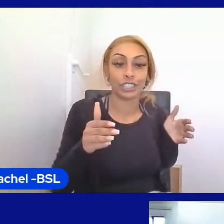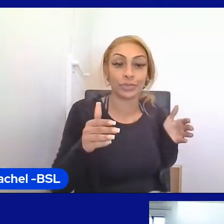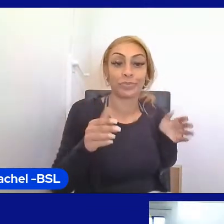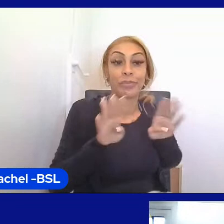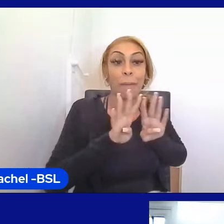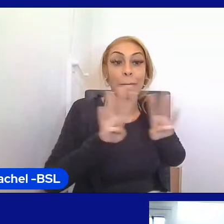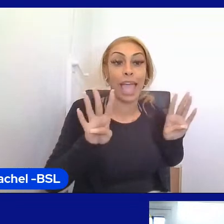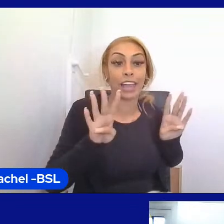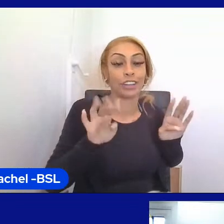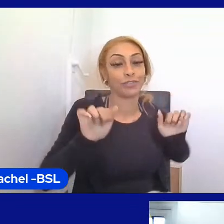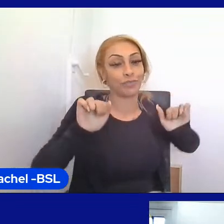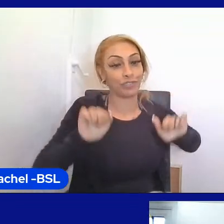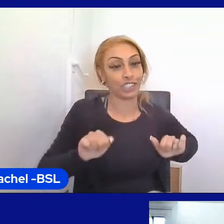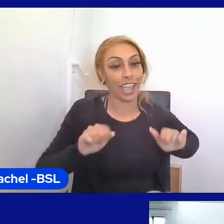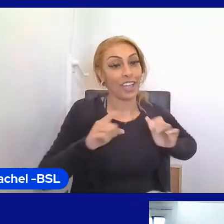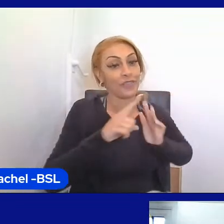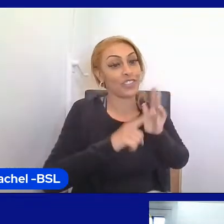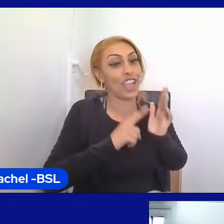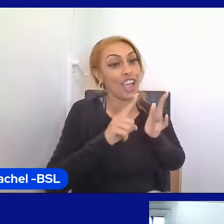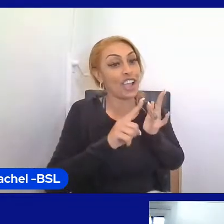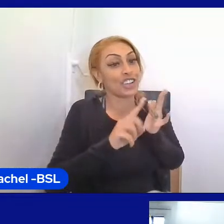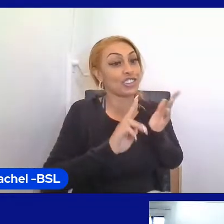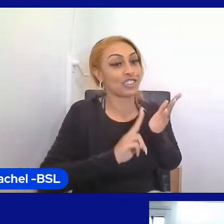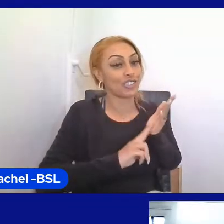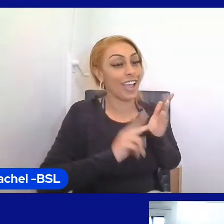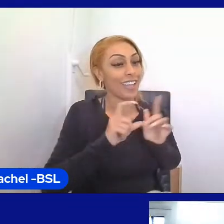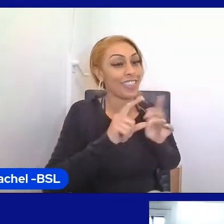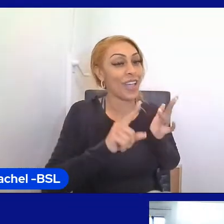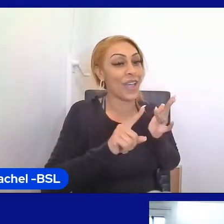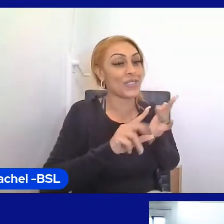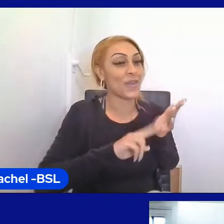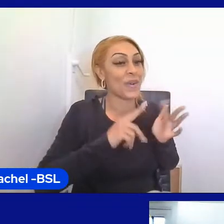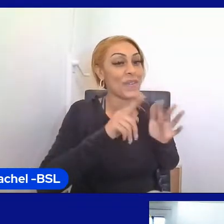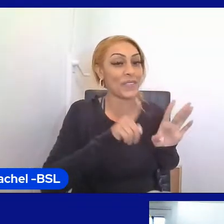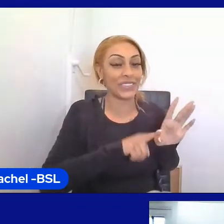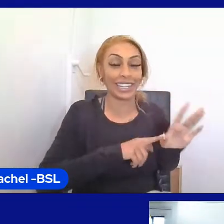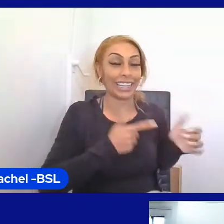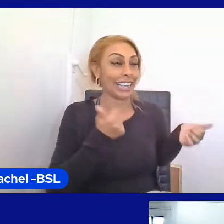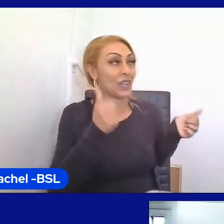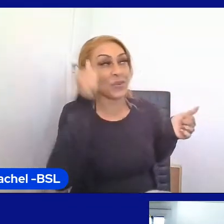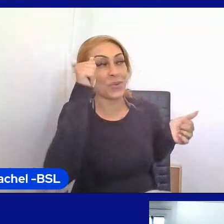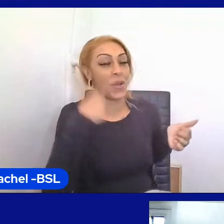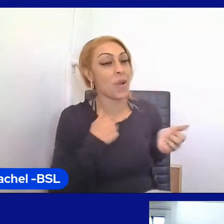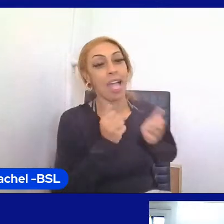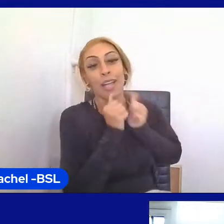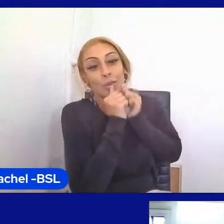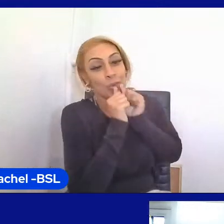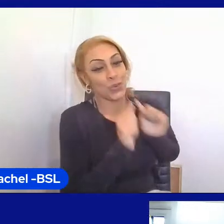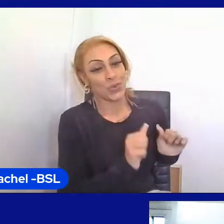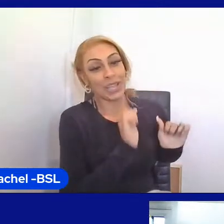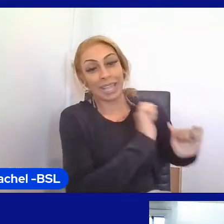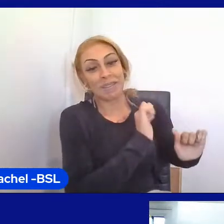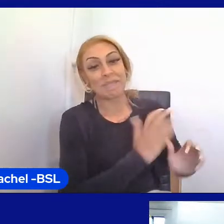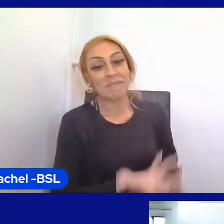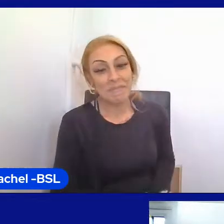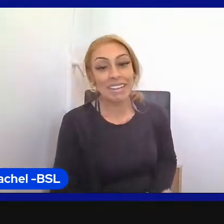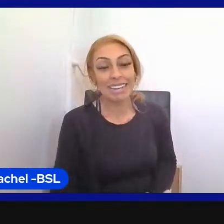and the reflections in the chapel wonderful to watch as well. On the main stage we have a panel chaired by